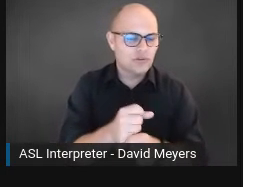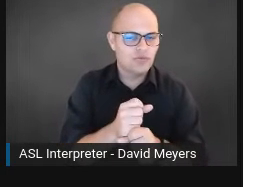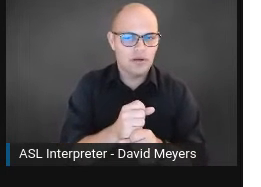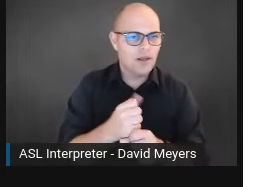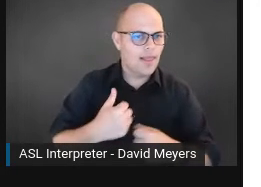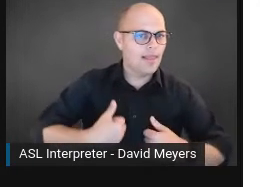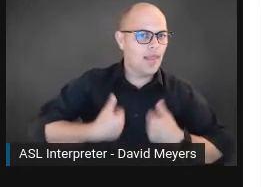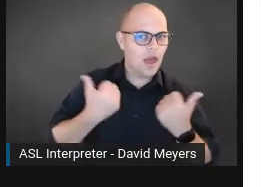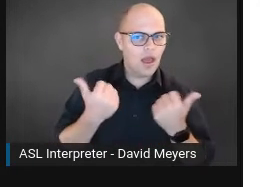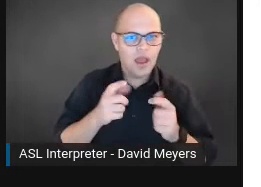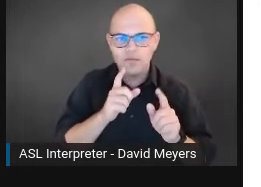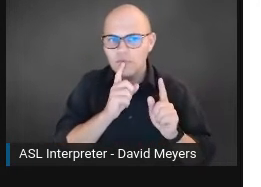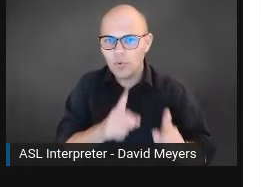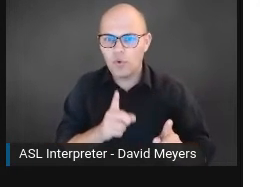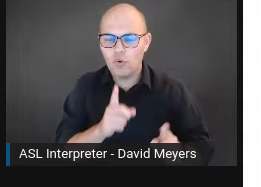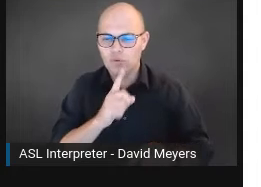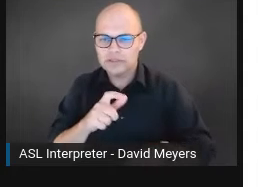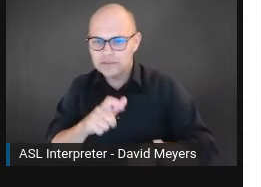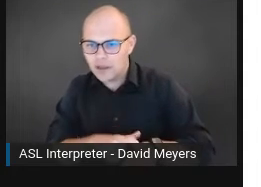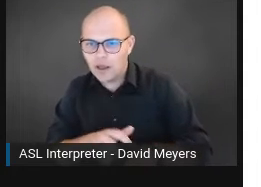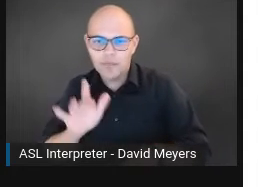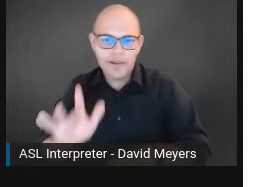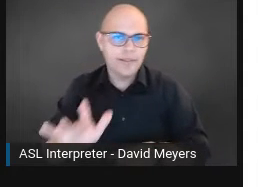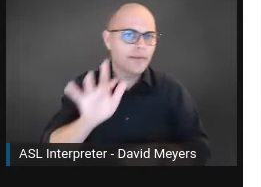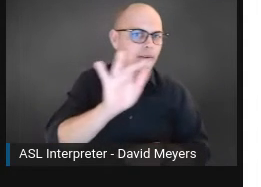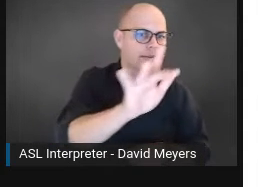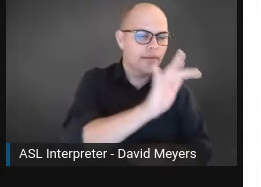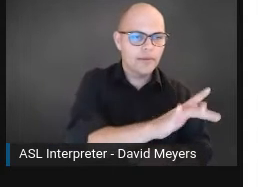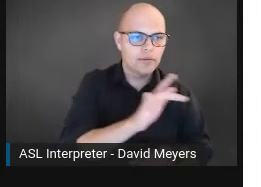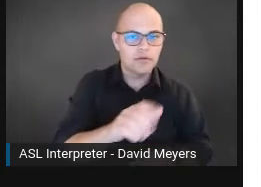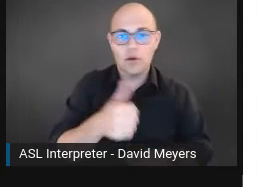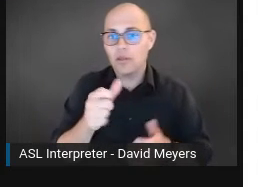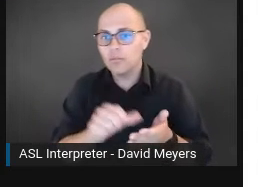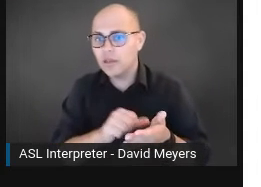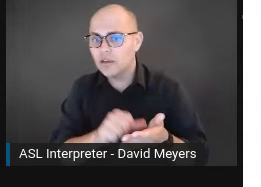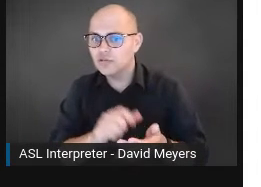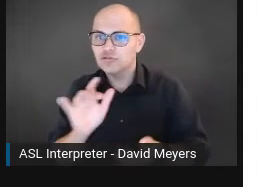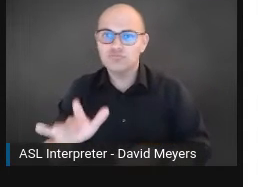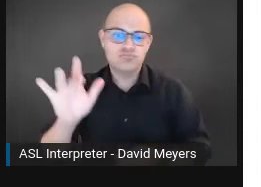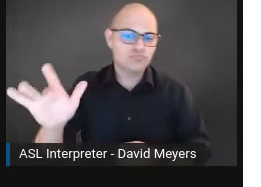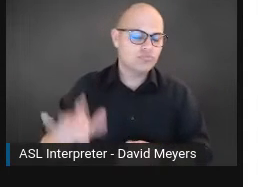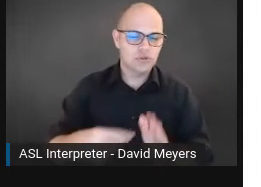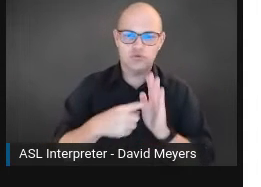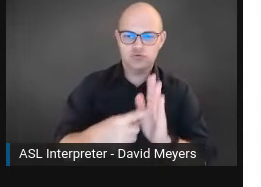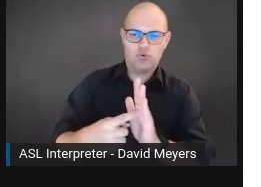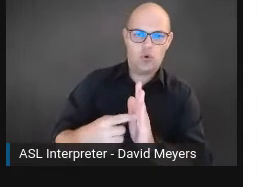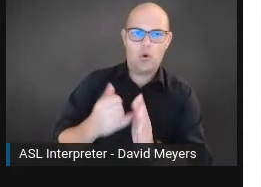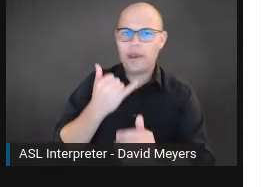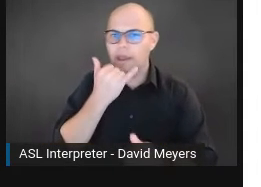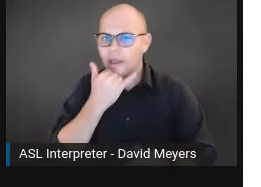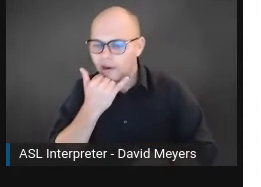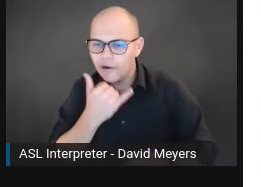with it in real-time, you can switch to other pages, it pinpoints all errors, warnings, ARIA attributes, and so on,